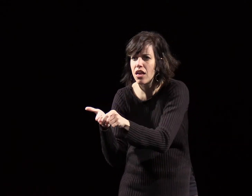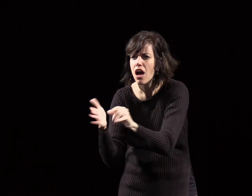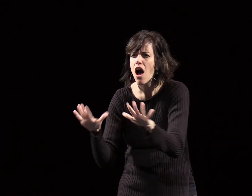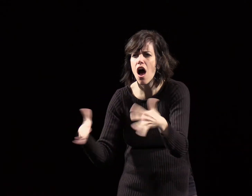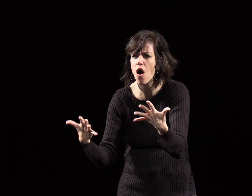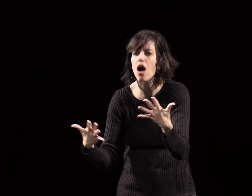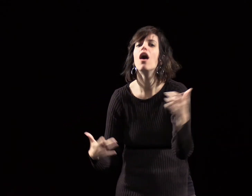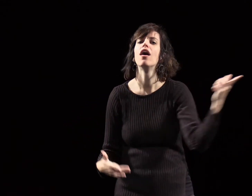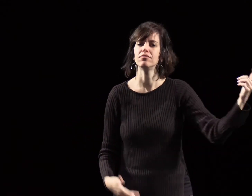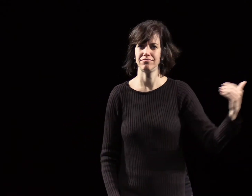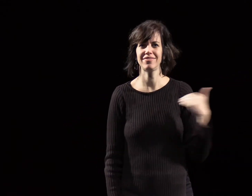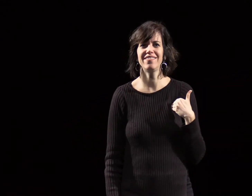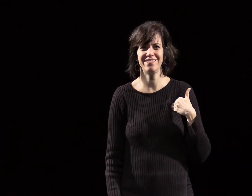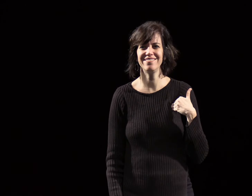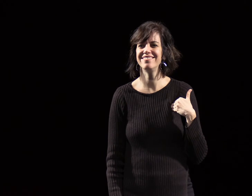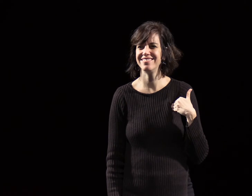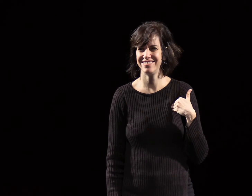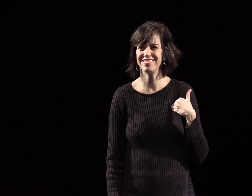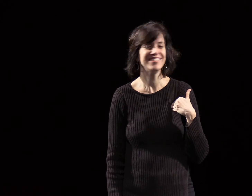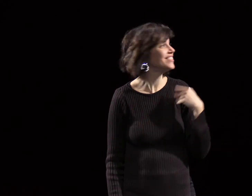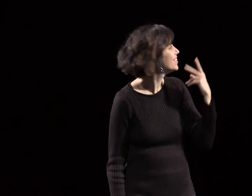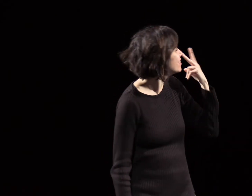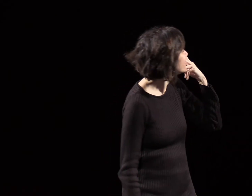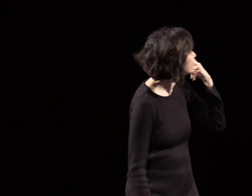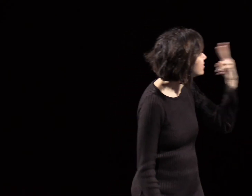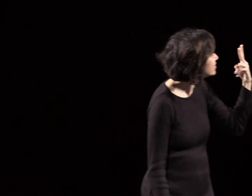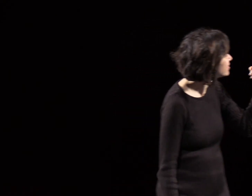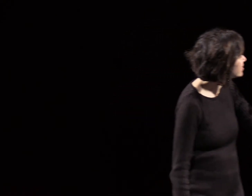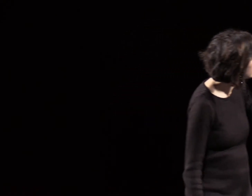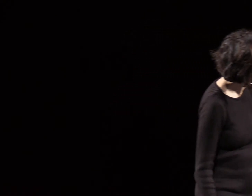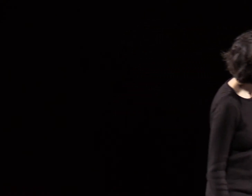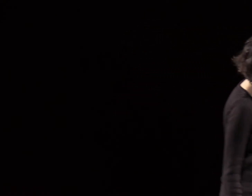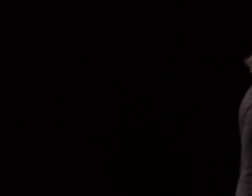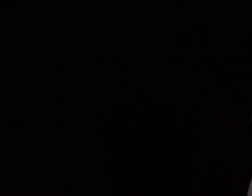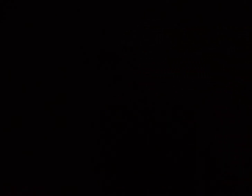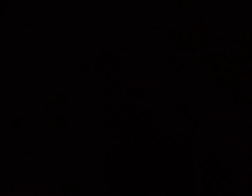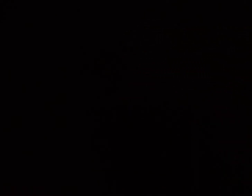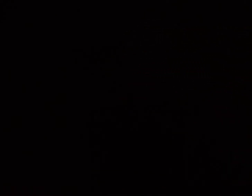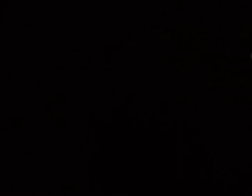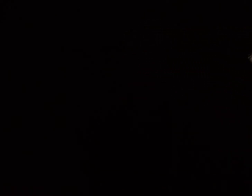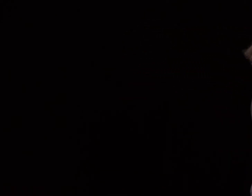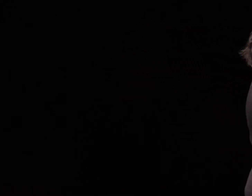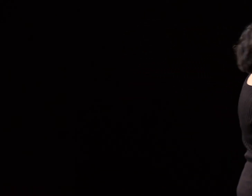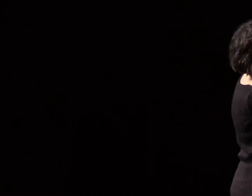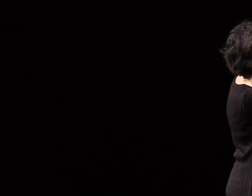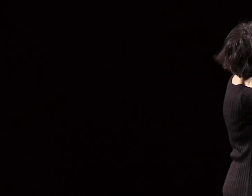or emphasize, how would you do that with the video? Well, I actually have a feature where you can do that.